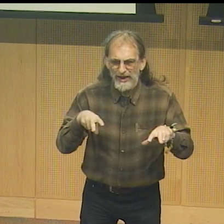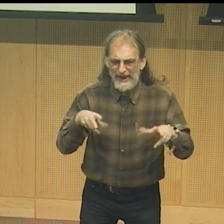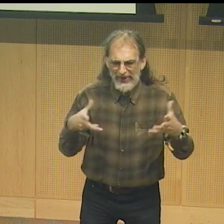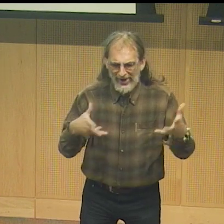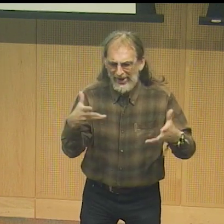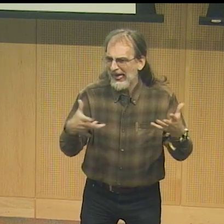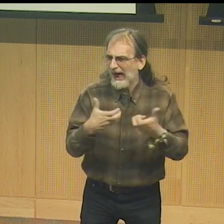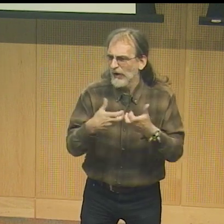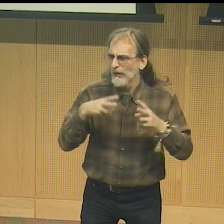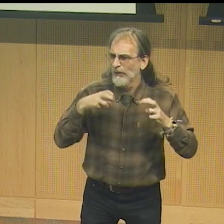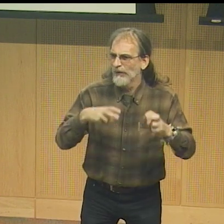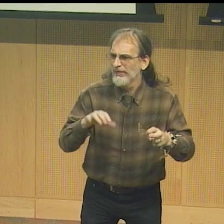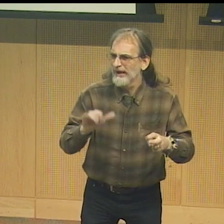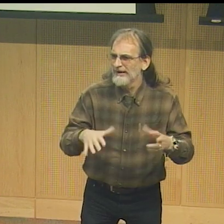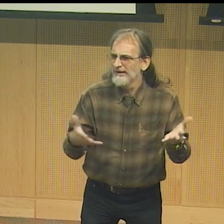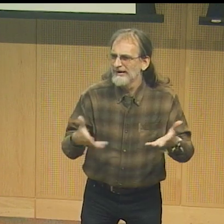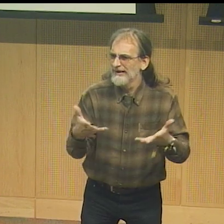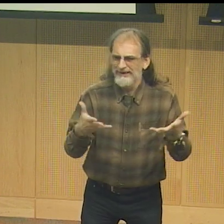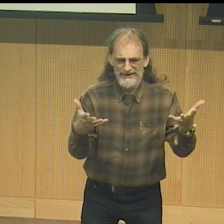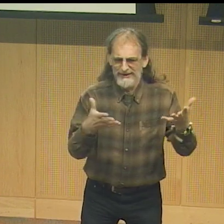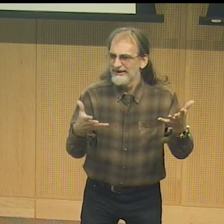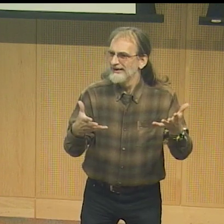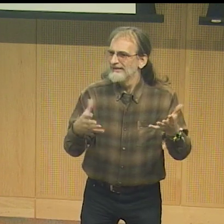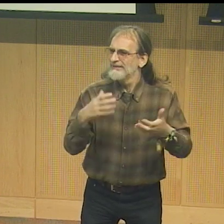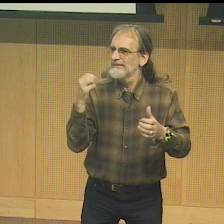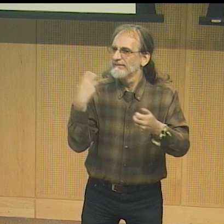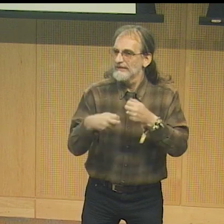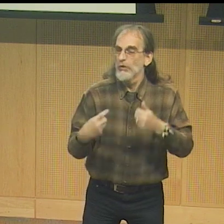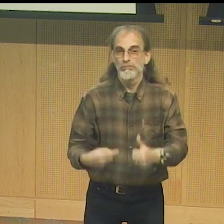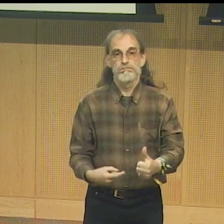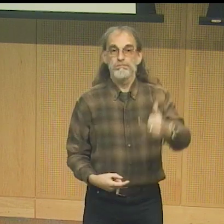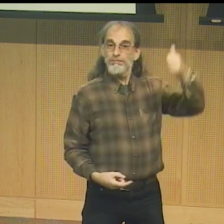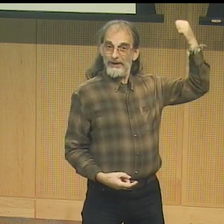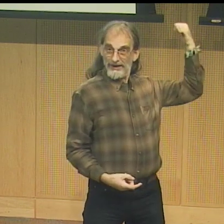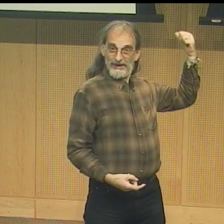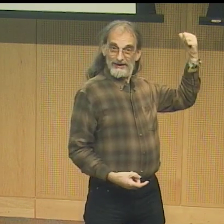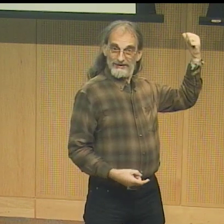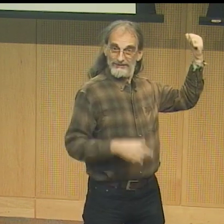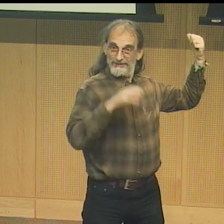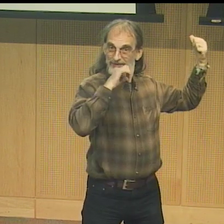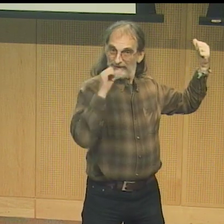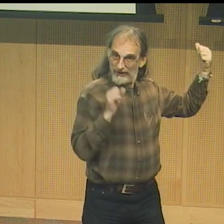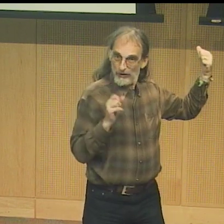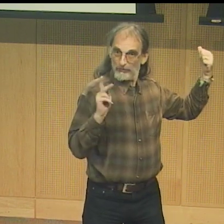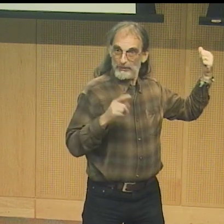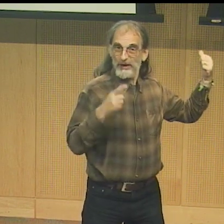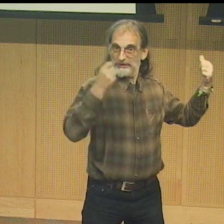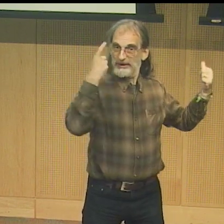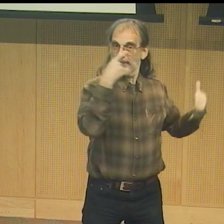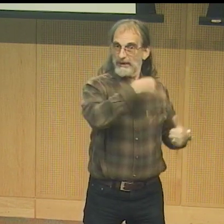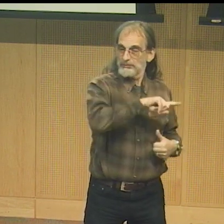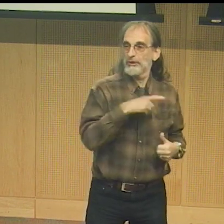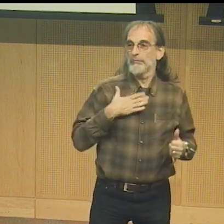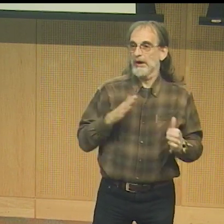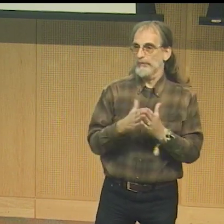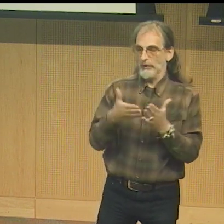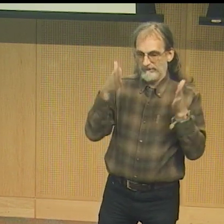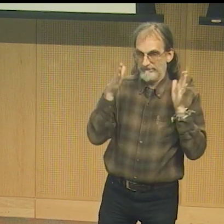There's no way that we can begin by simply being in the present of 2014. We need to look back, we need to carry those traditions